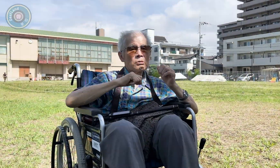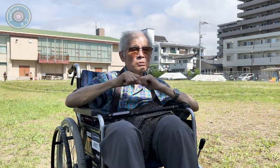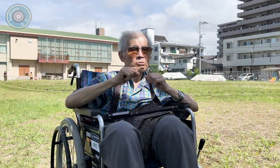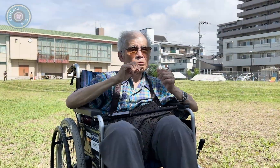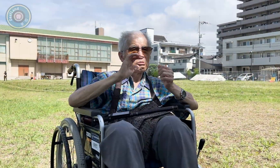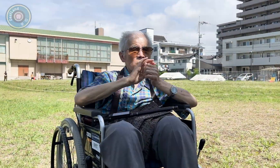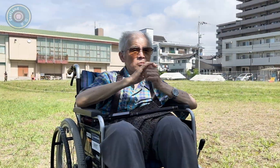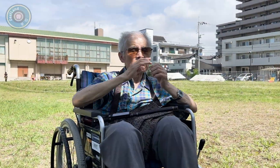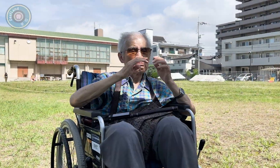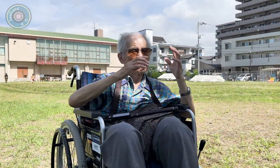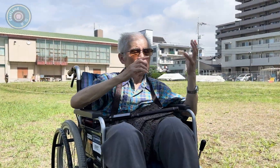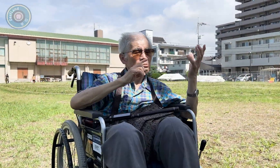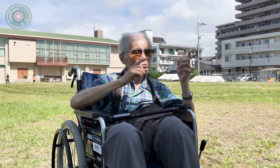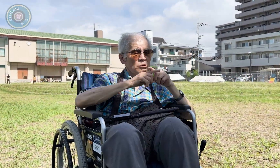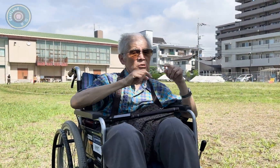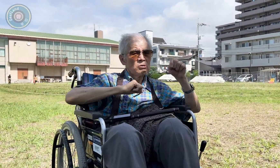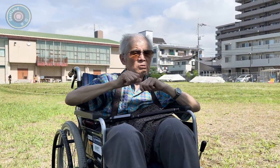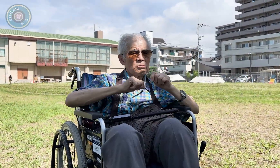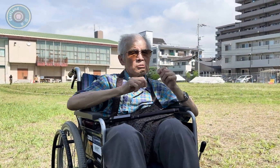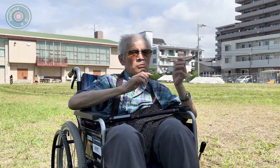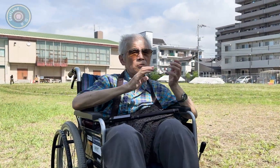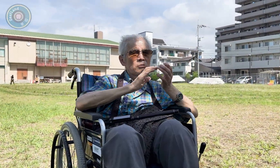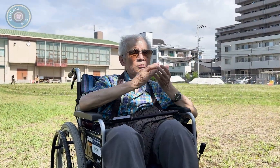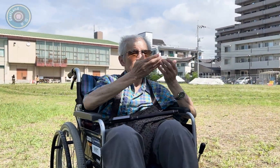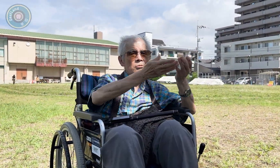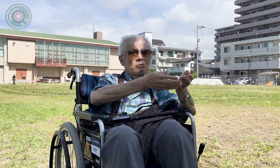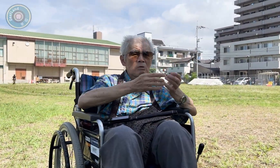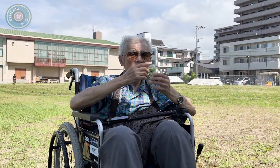We cooperated in fundraising for the establishment a “Monument in Memory of the Deaf who Died in the Atomic Bombing”